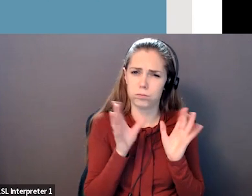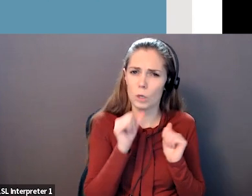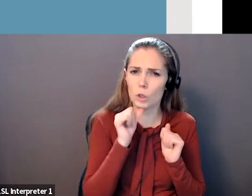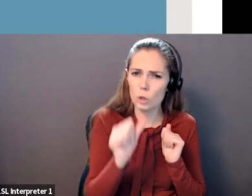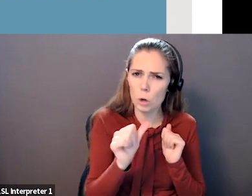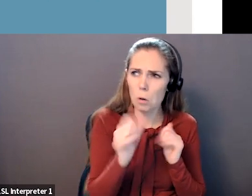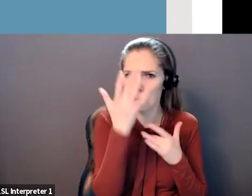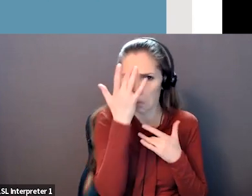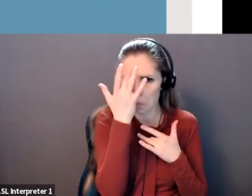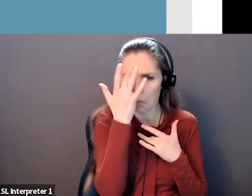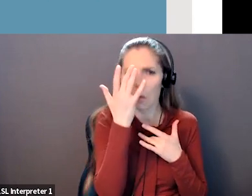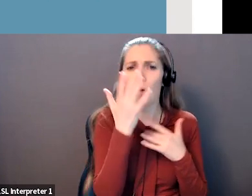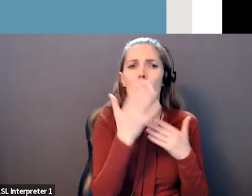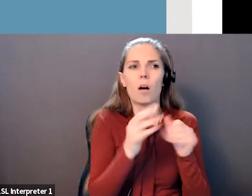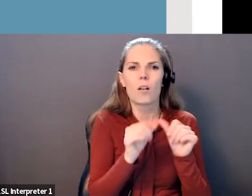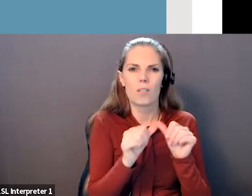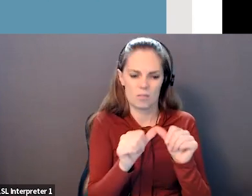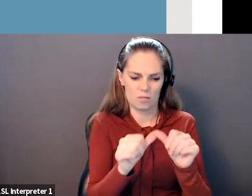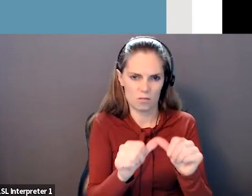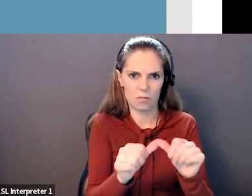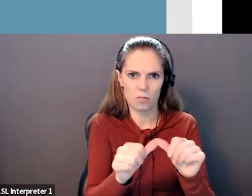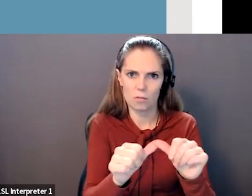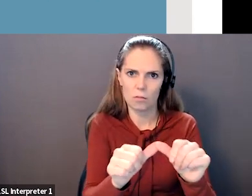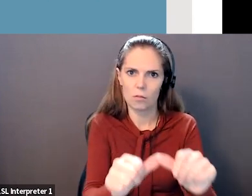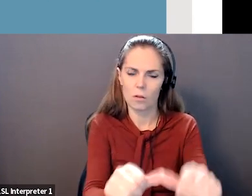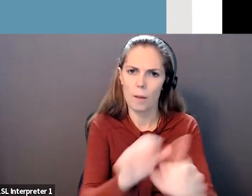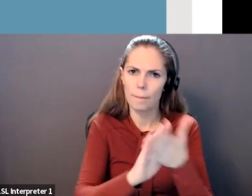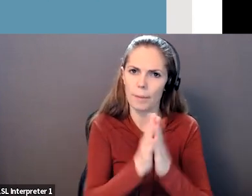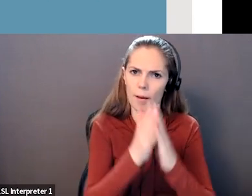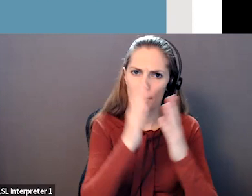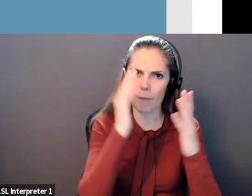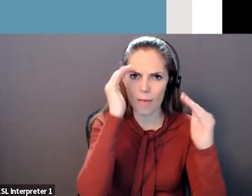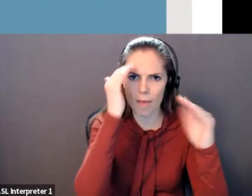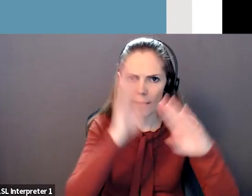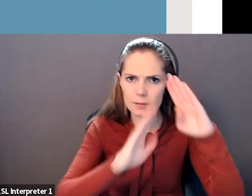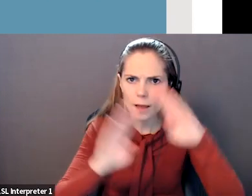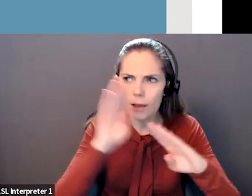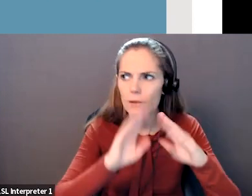of anxiety or depression that it in addition to dizziness and fatigue and heart palpitations.